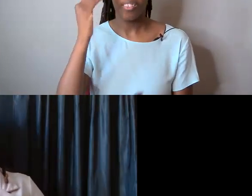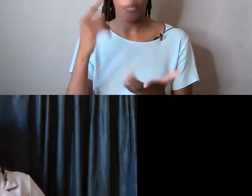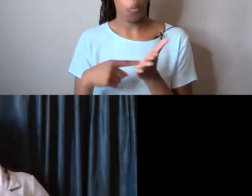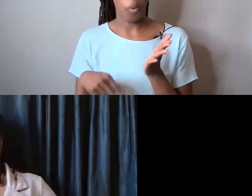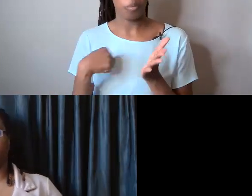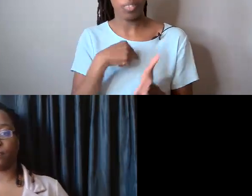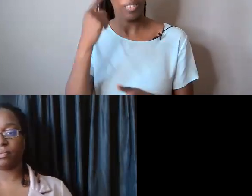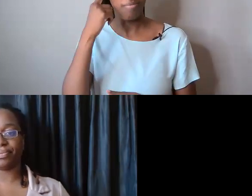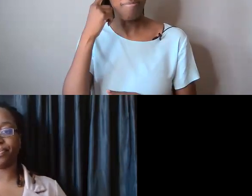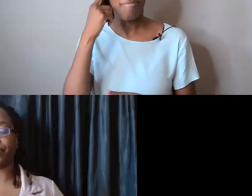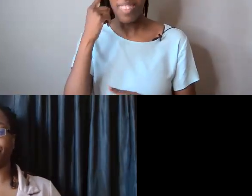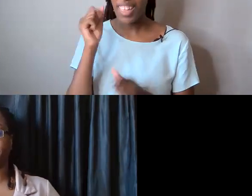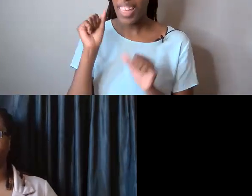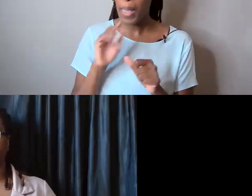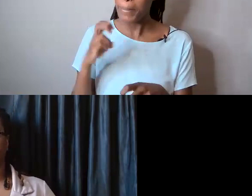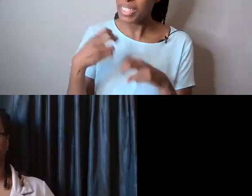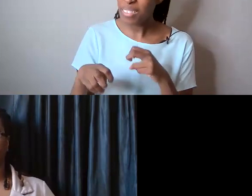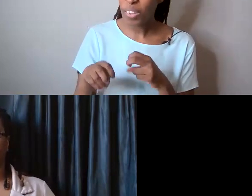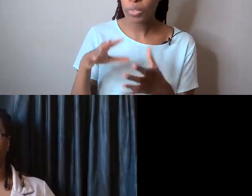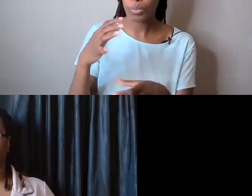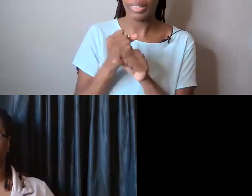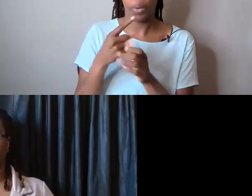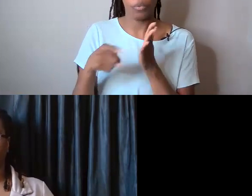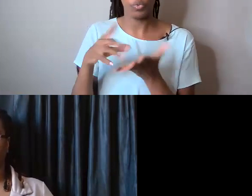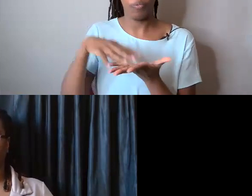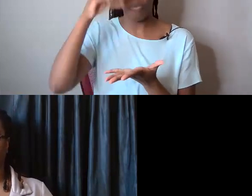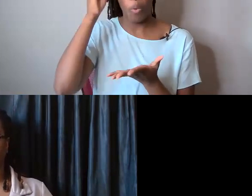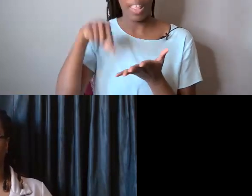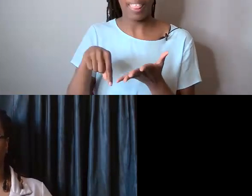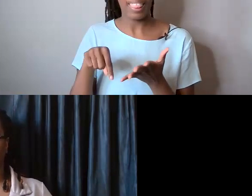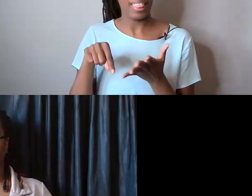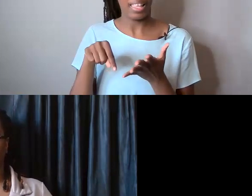difficult to take what you learned in this kind of a setting and figure how to apply it to your